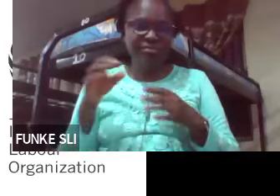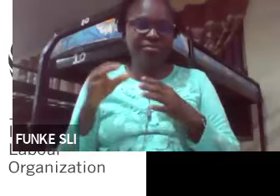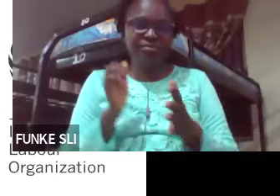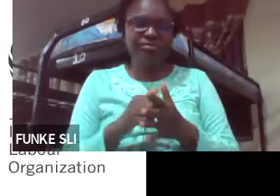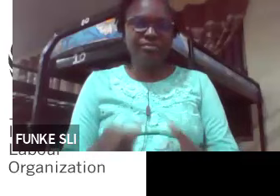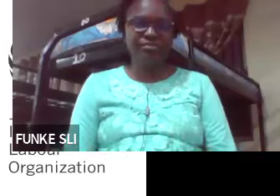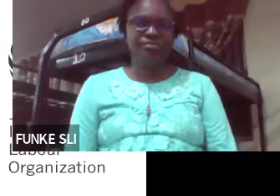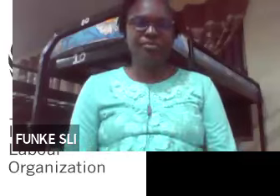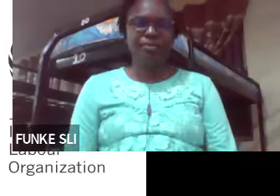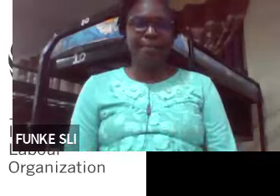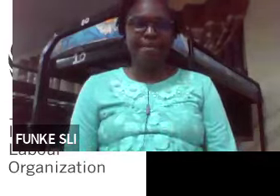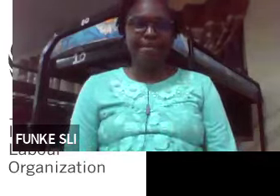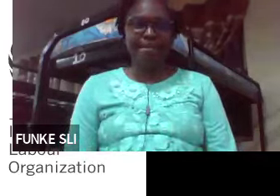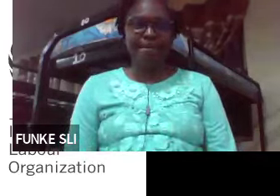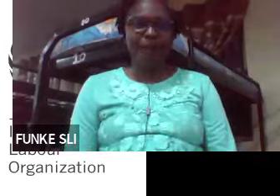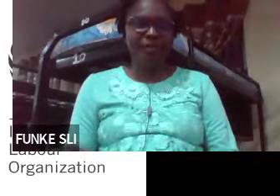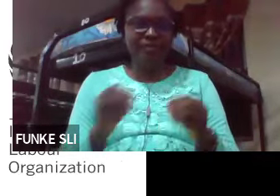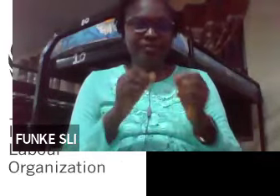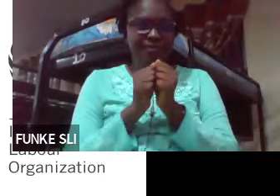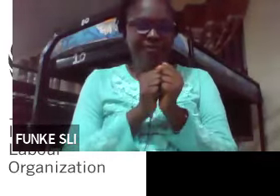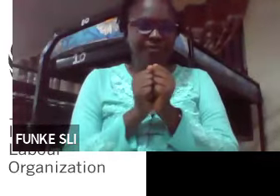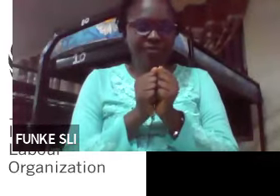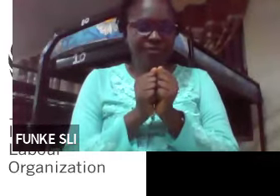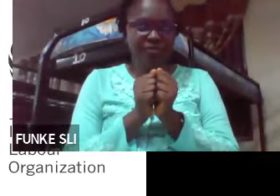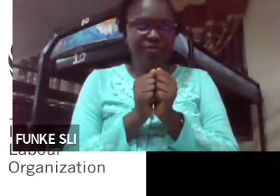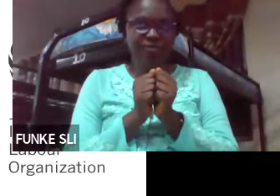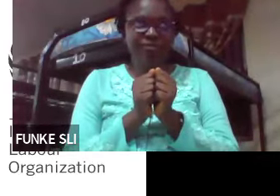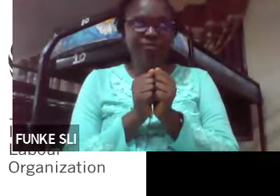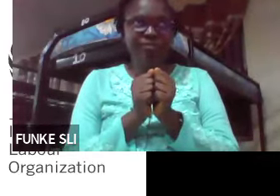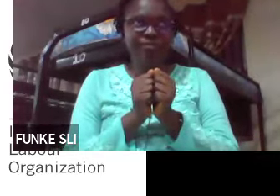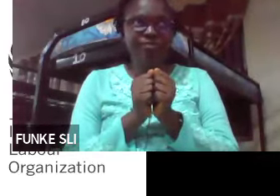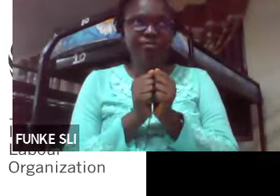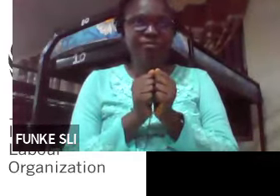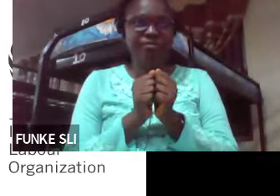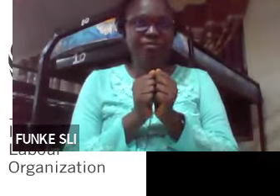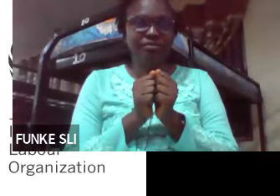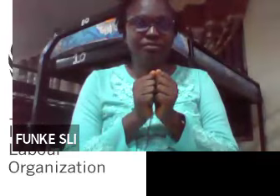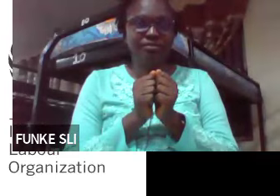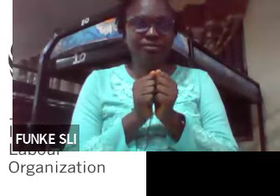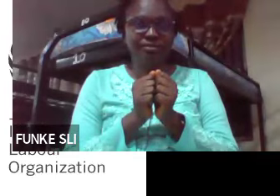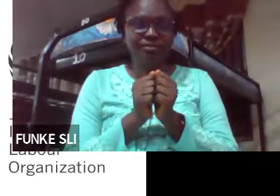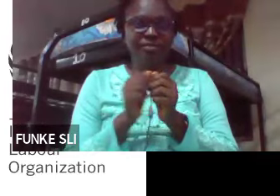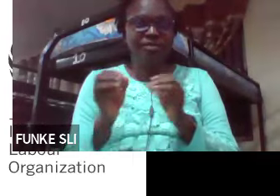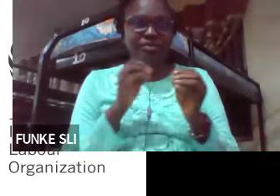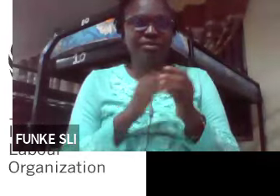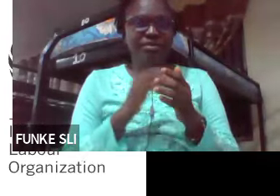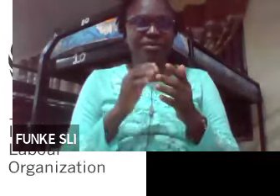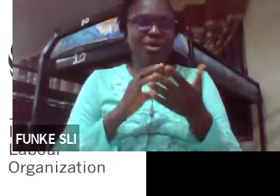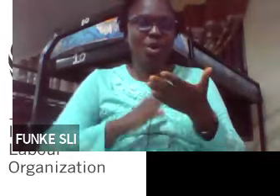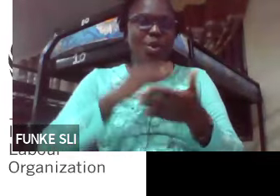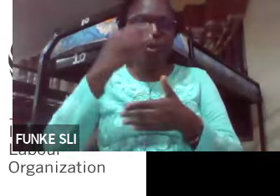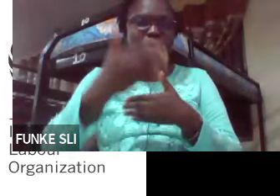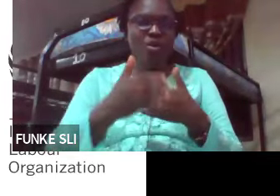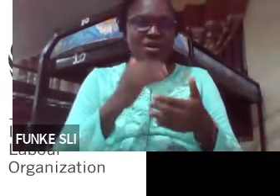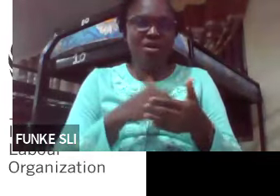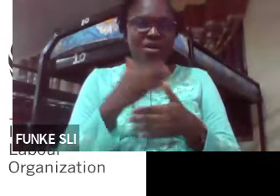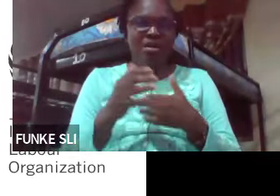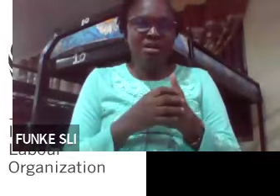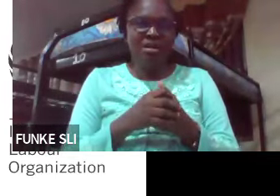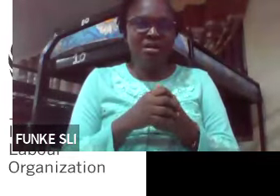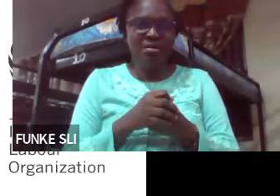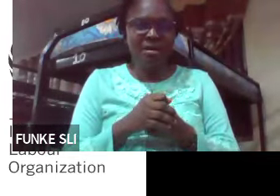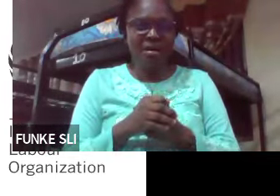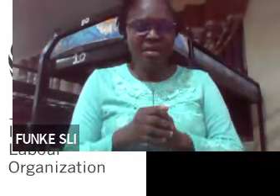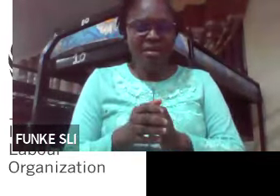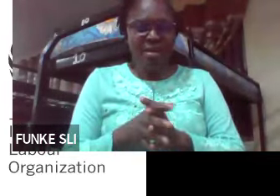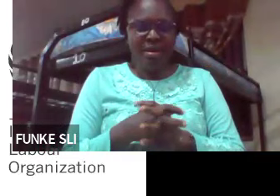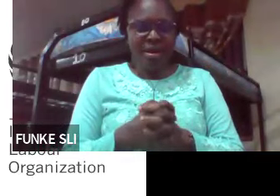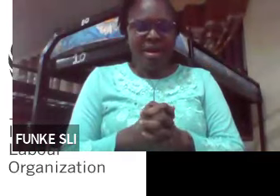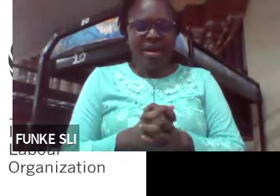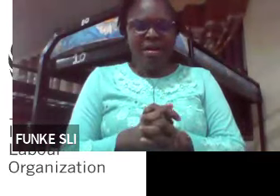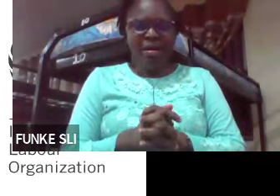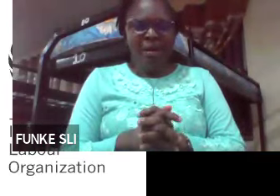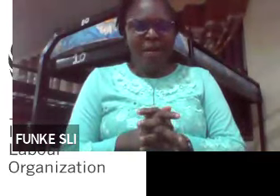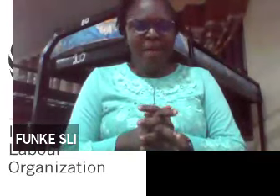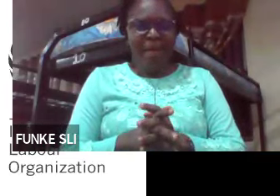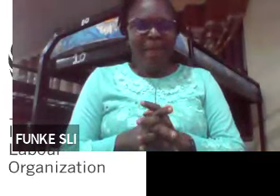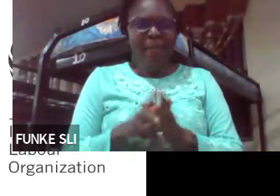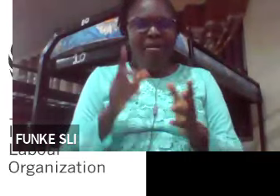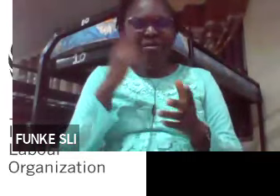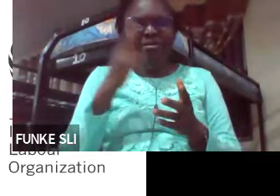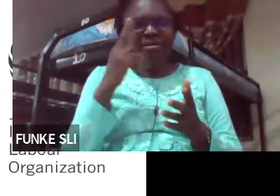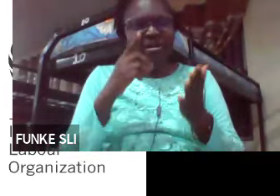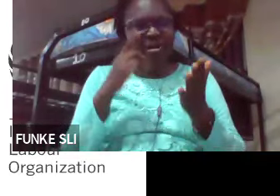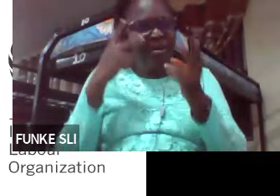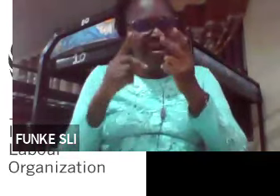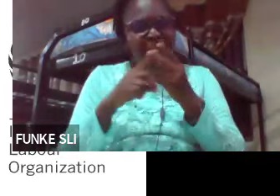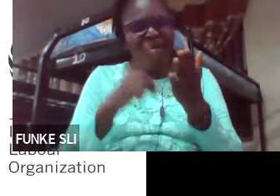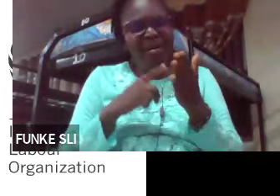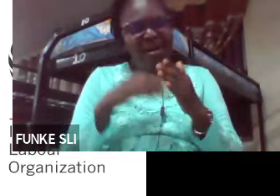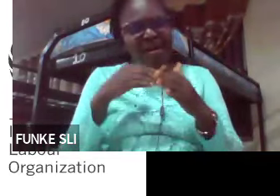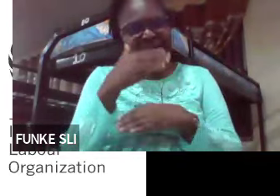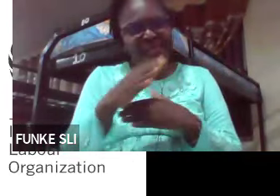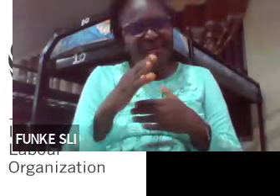Dotun Akinseinde: Okay, then you put it together like a a single Powerpoint. Show this vision that you have just shared. Just put it on a slide for us, and then we'll use your vision to discuss in also the next class. Queen. You want to speak to